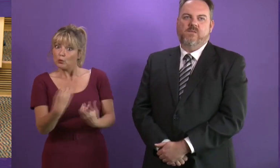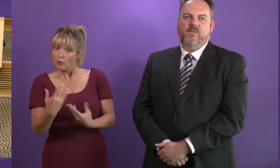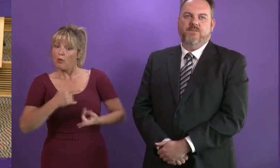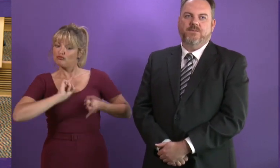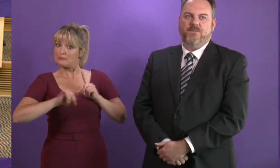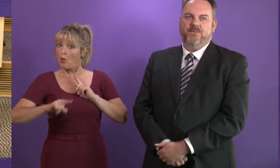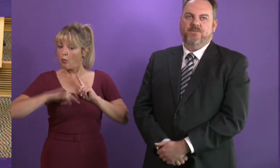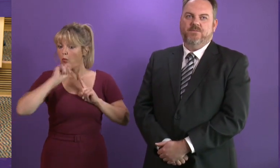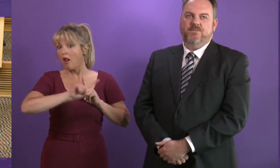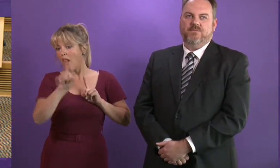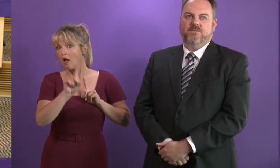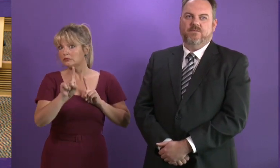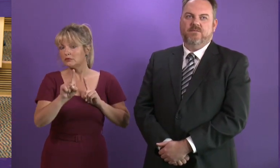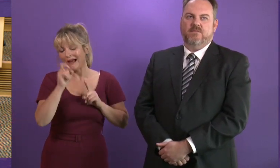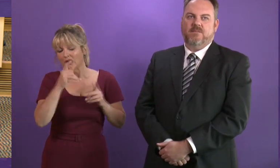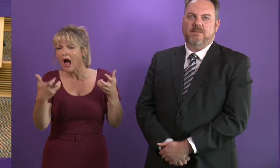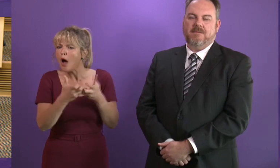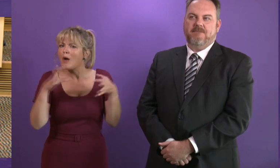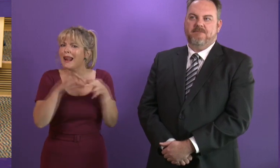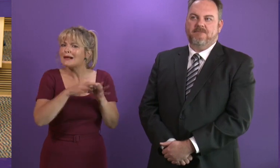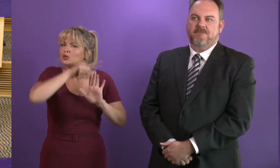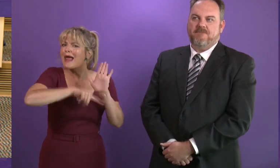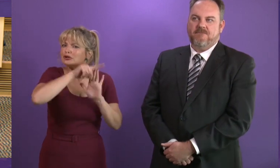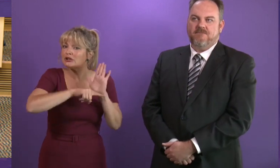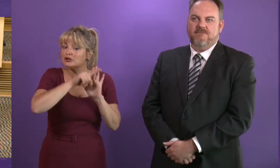some of what is most important in what John Swinney will say is about the on-going work